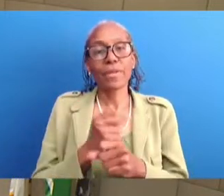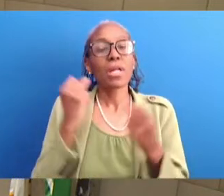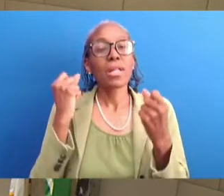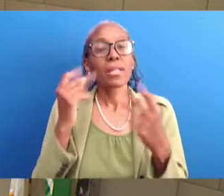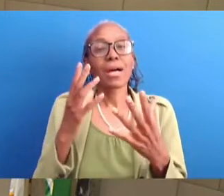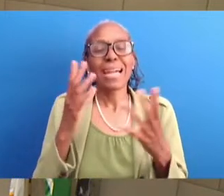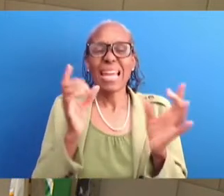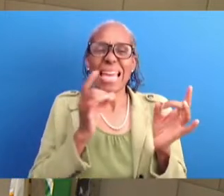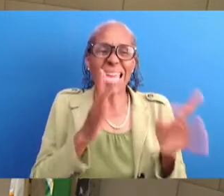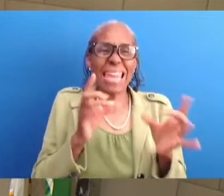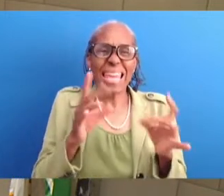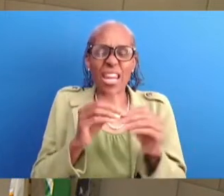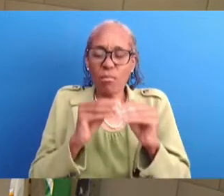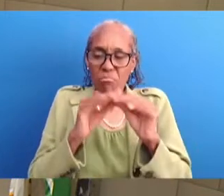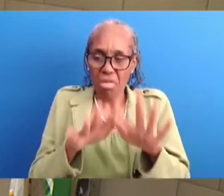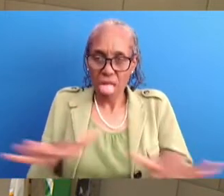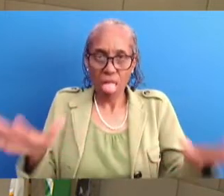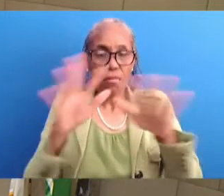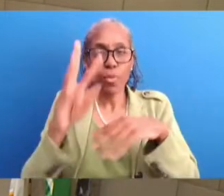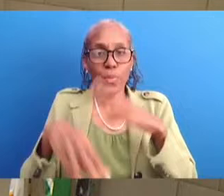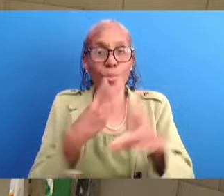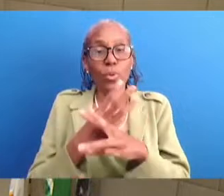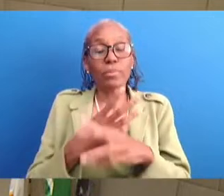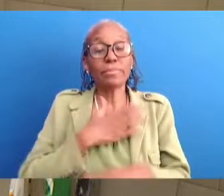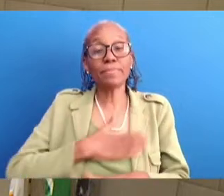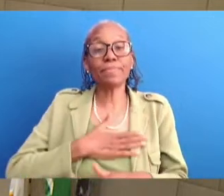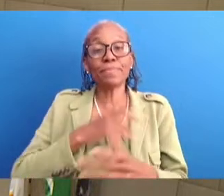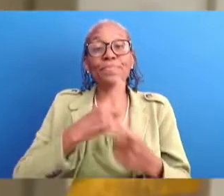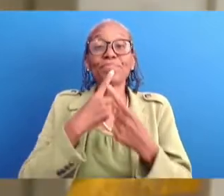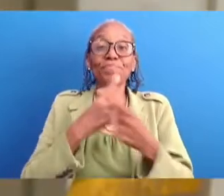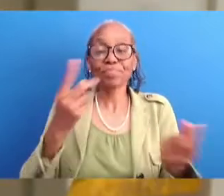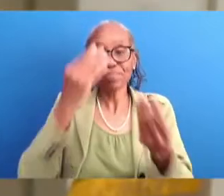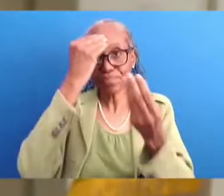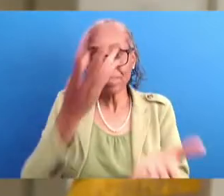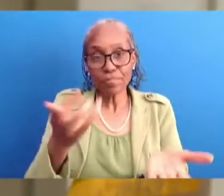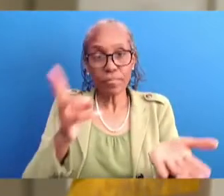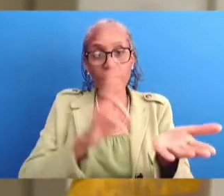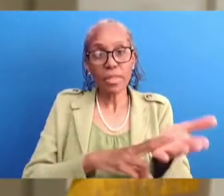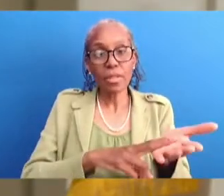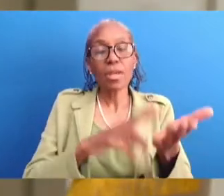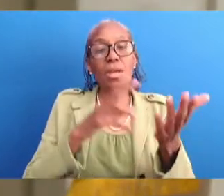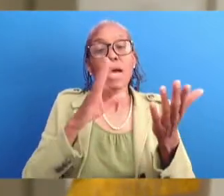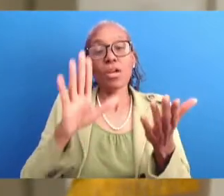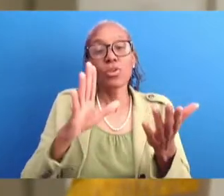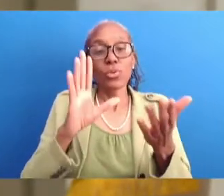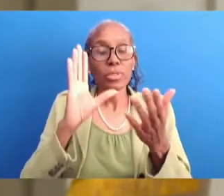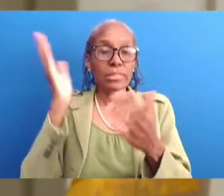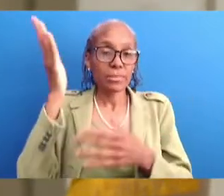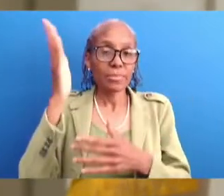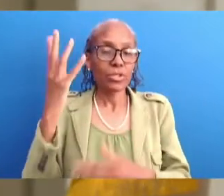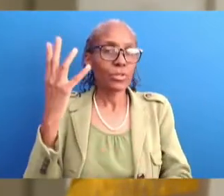COMMISSIONER MEIER. THANK YOU, I'LL BE VERY BRIEF, THERE'S SO MUCH